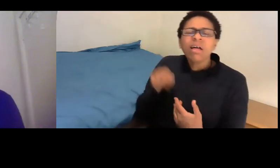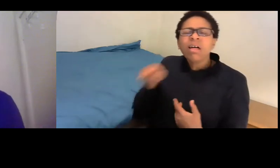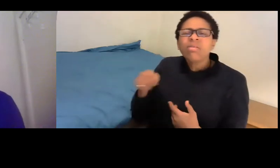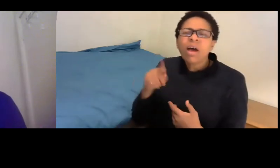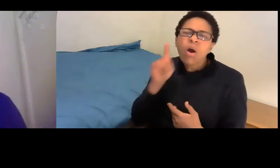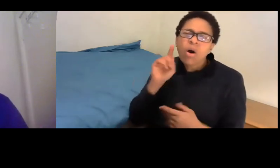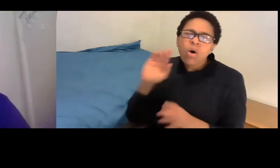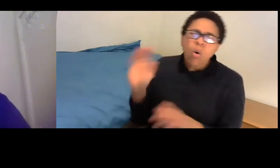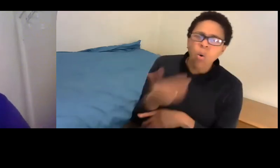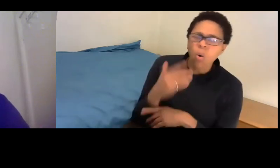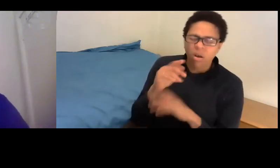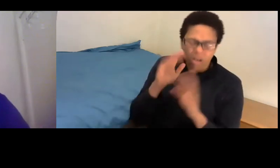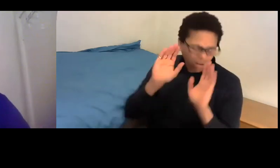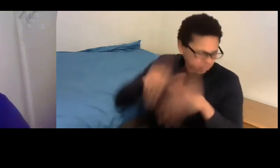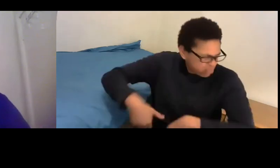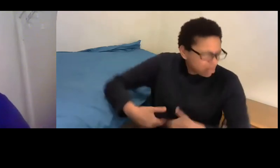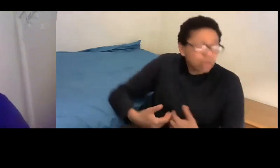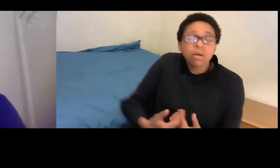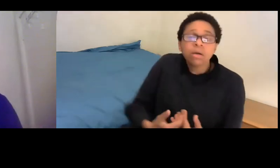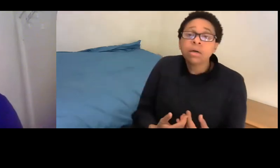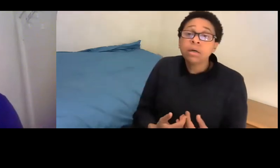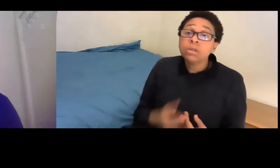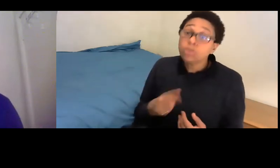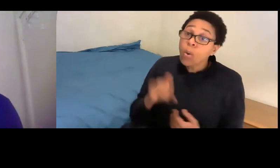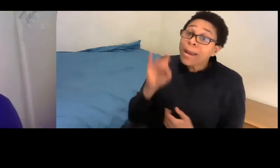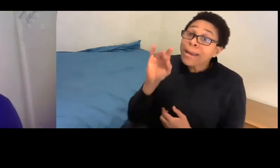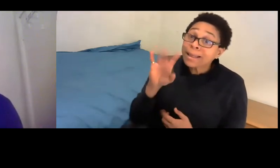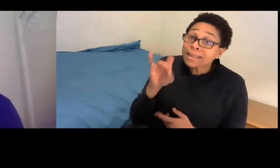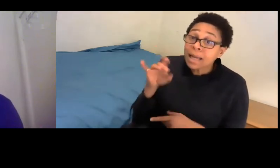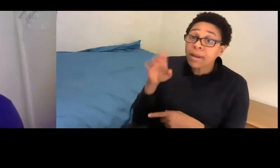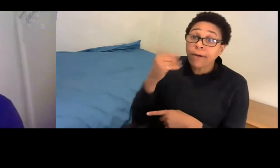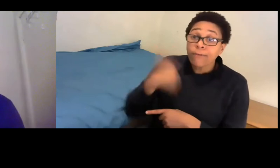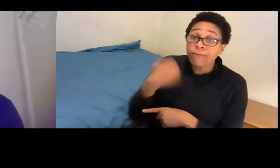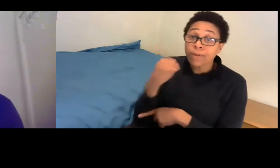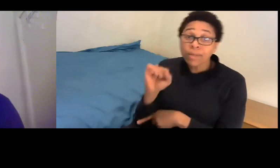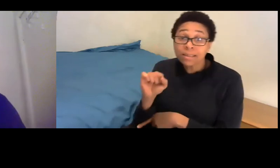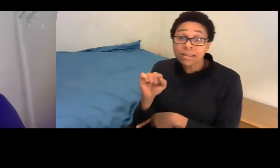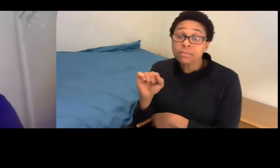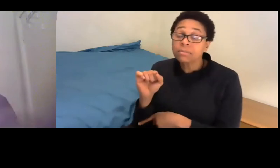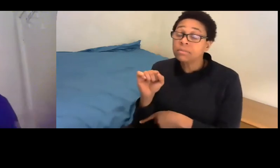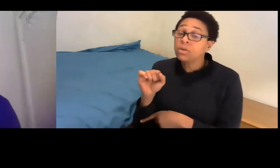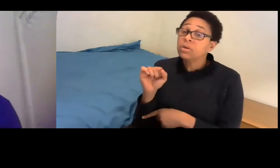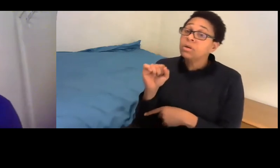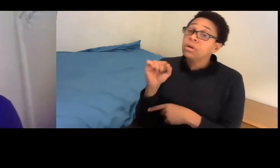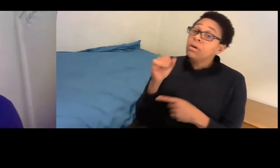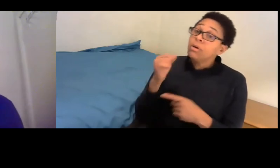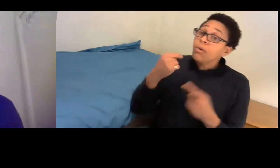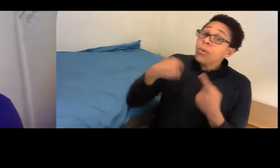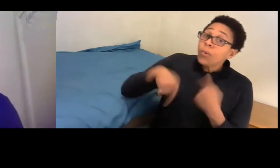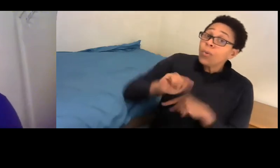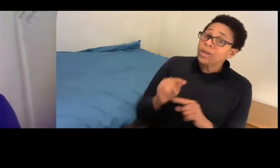feminism, Islamic feminists that I look up to, say, we always have to do multiple critique. This is just your reality. And